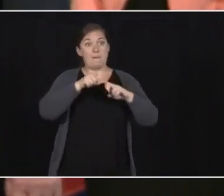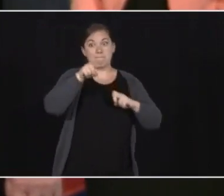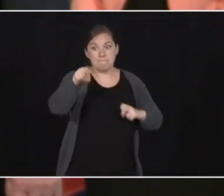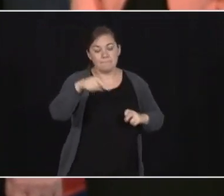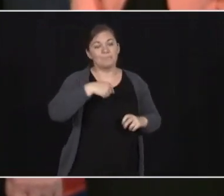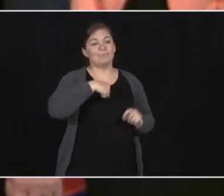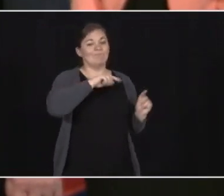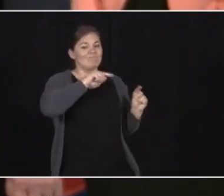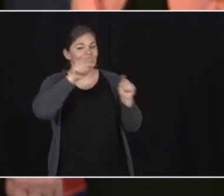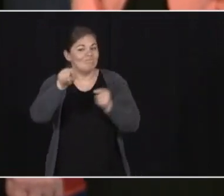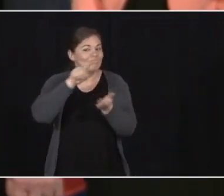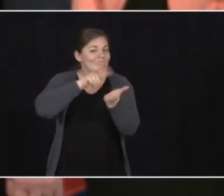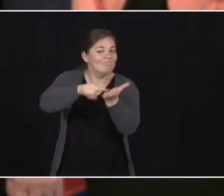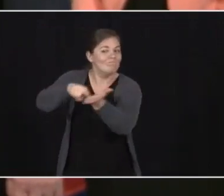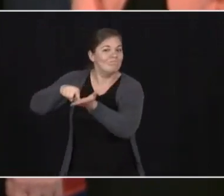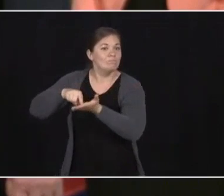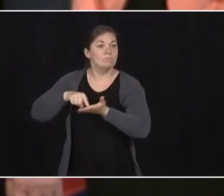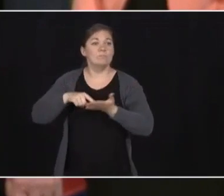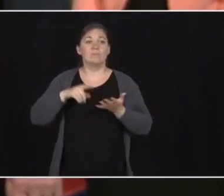This has been a long time coming.